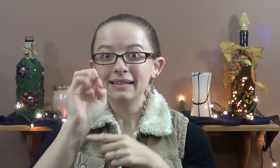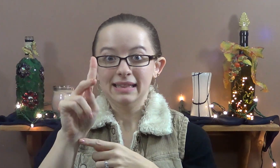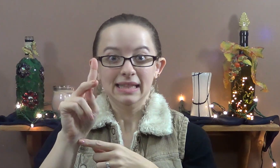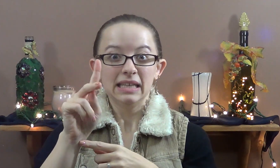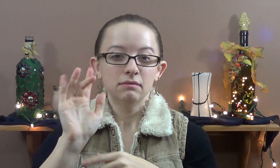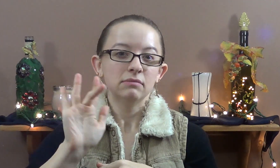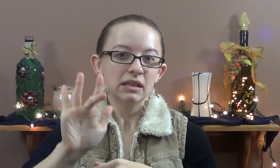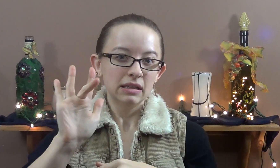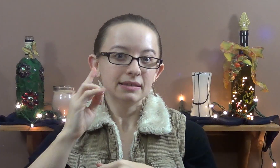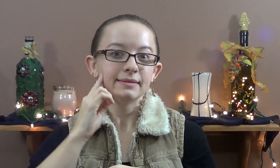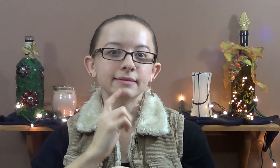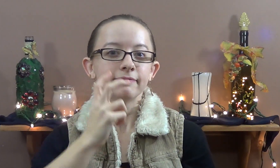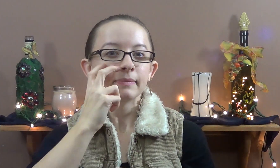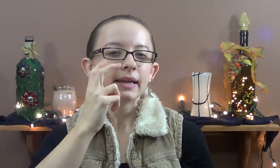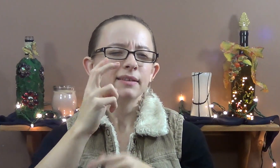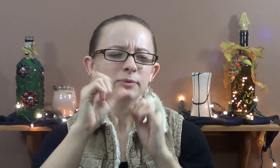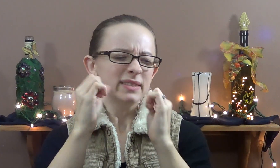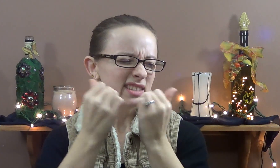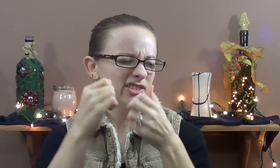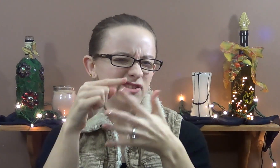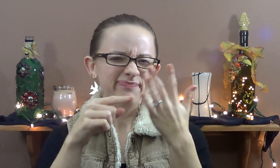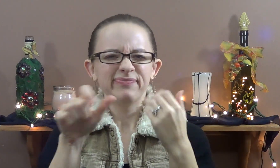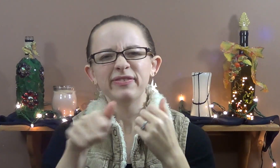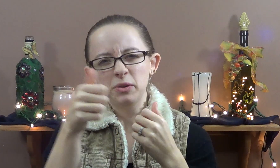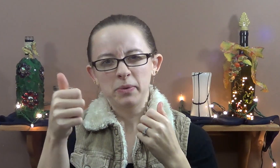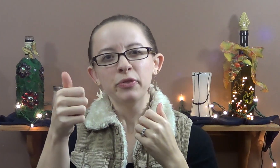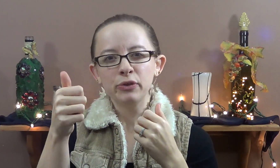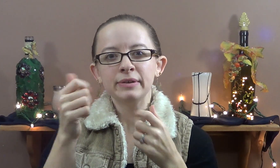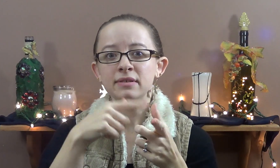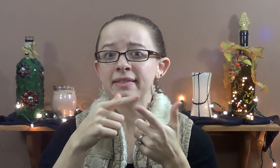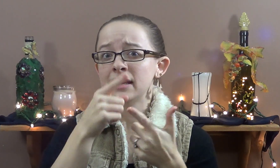go ahead and click on the links below for the Deaf Blind Association,